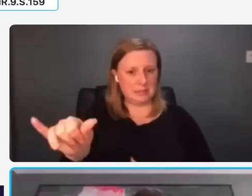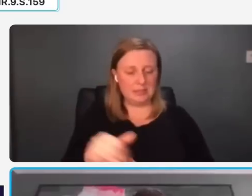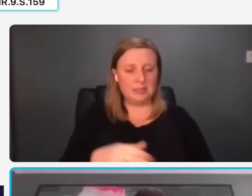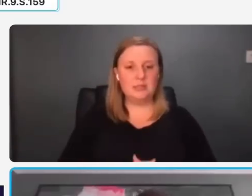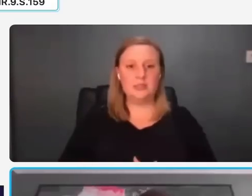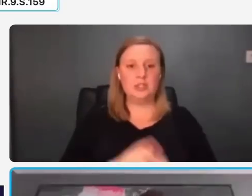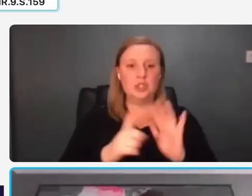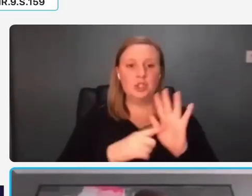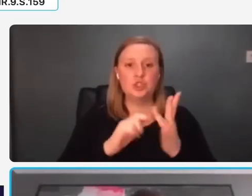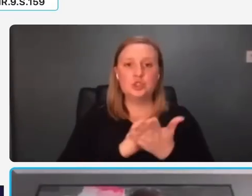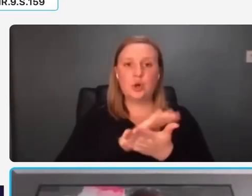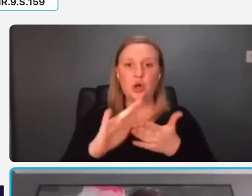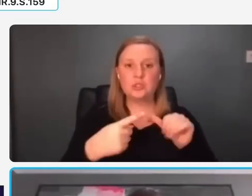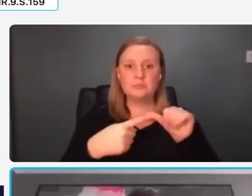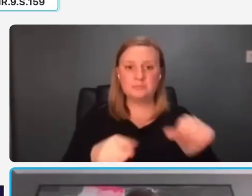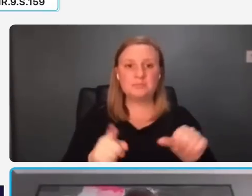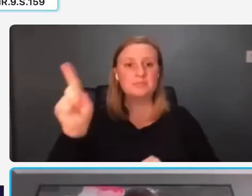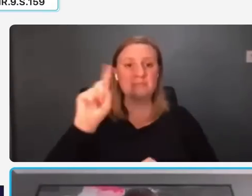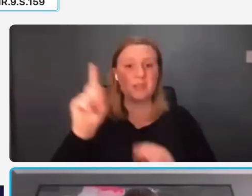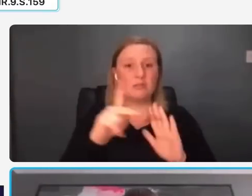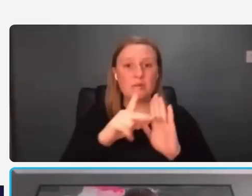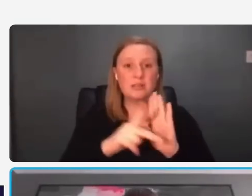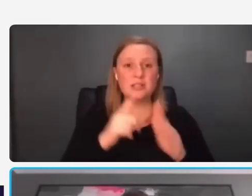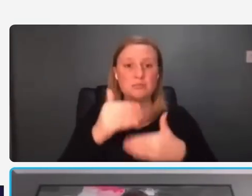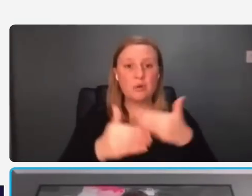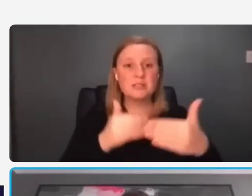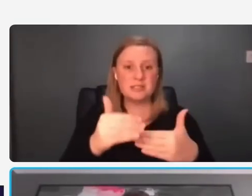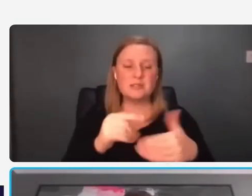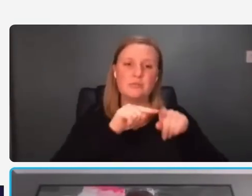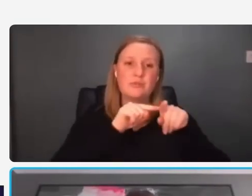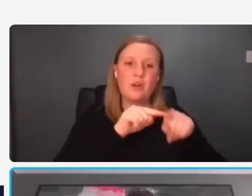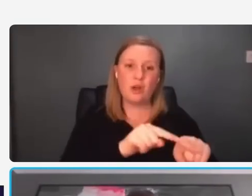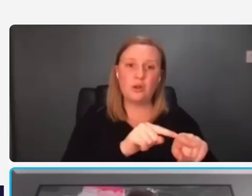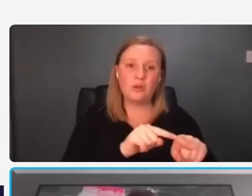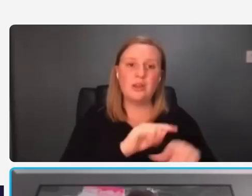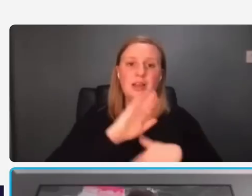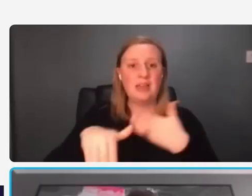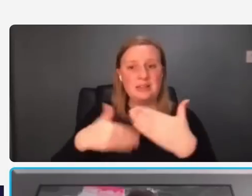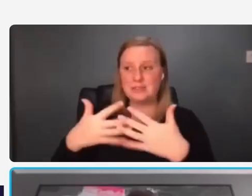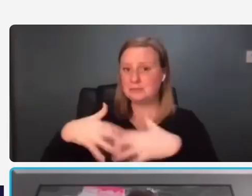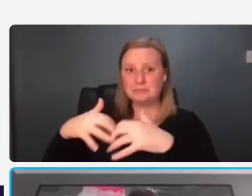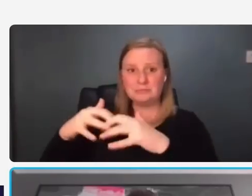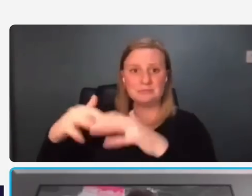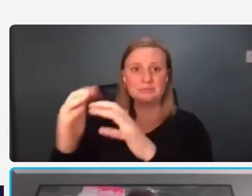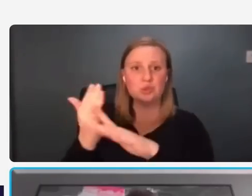But at this stage the current policy and processes will apply whilst we're looking at developing new models and the standards.